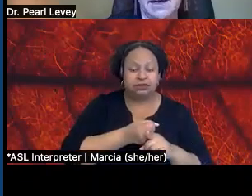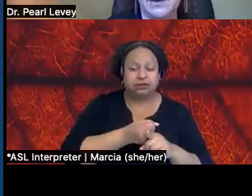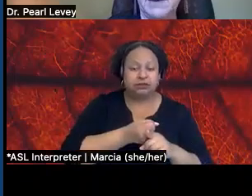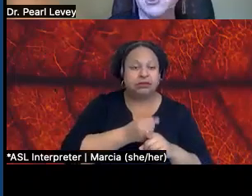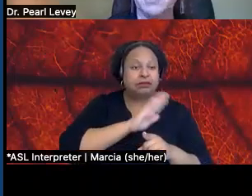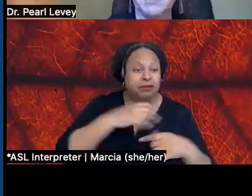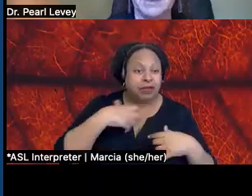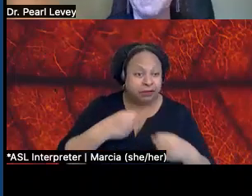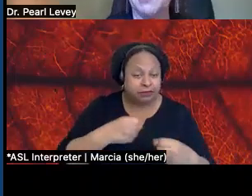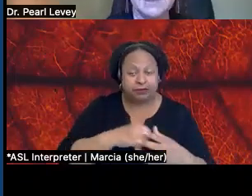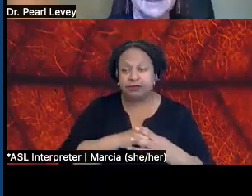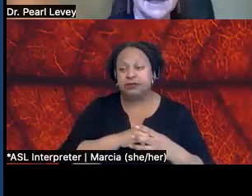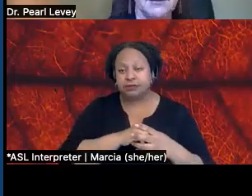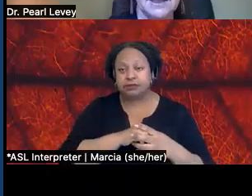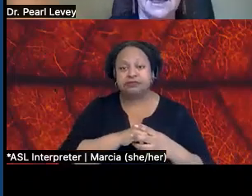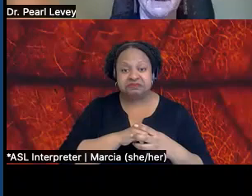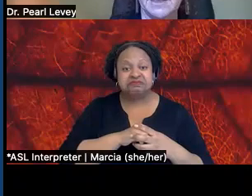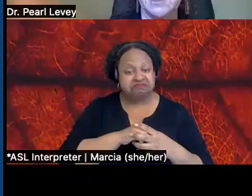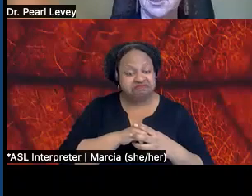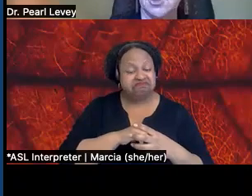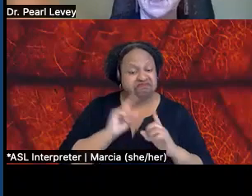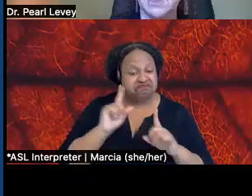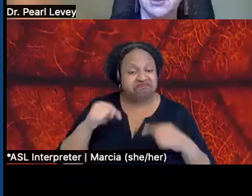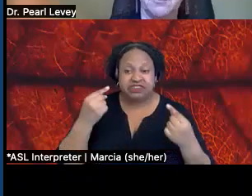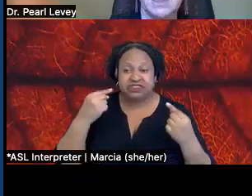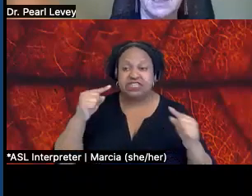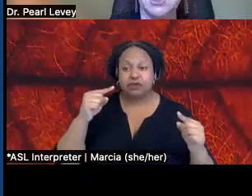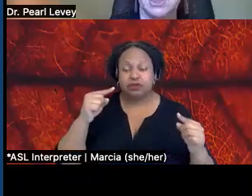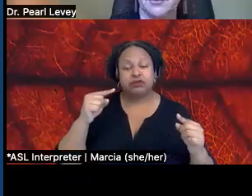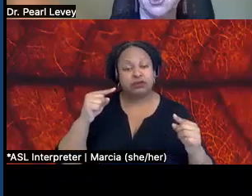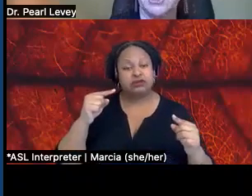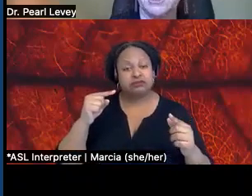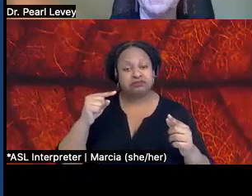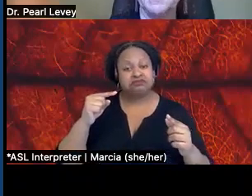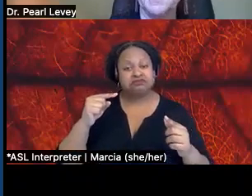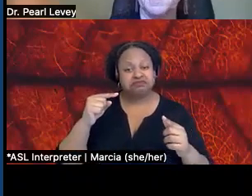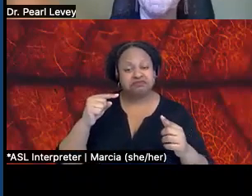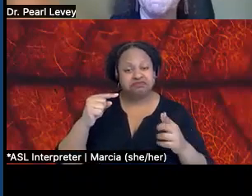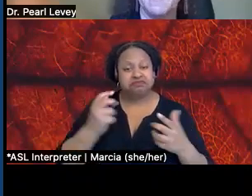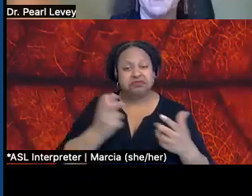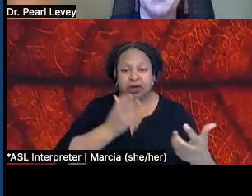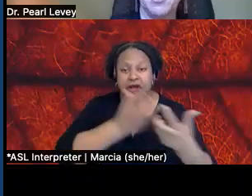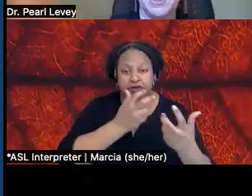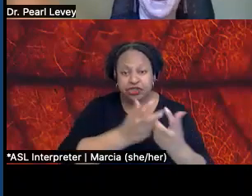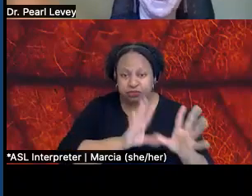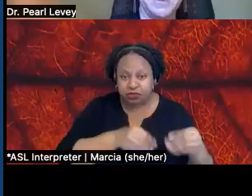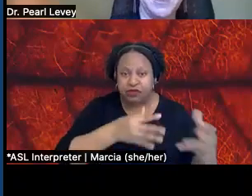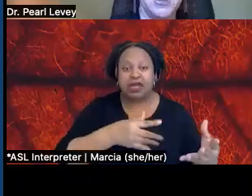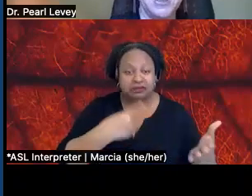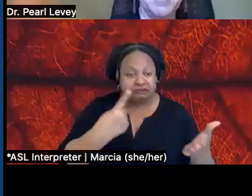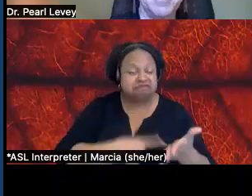we've been able to be successful in getting that as an accommodation from time to time for sure. Want to add anything Tony?